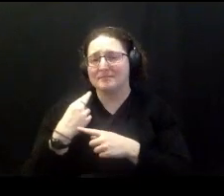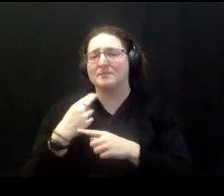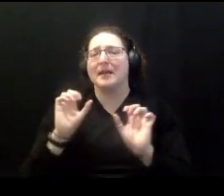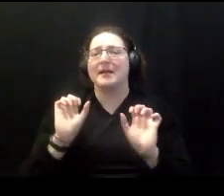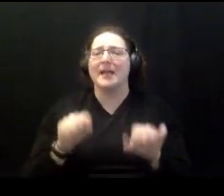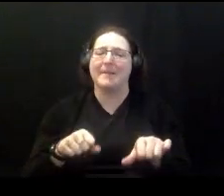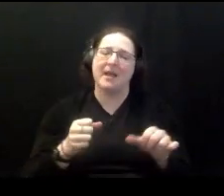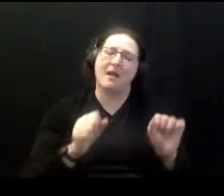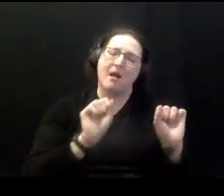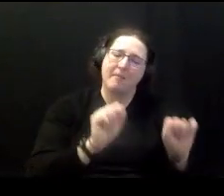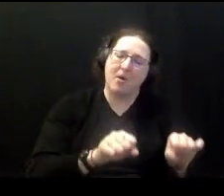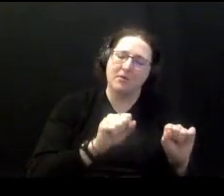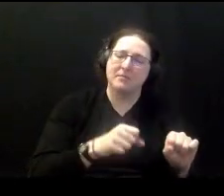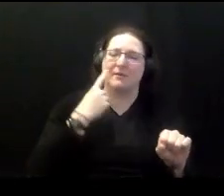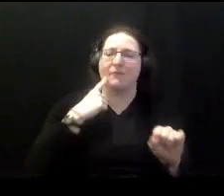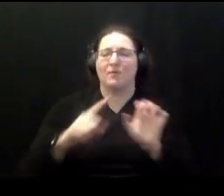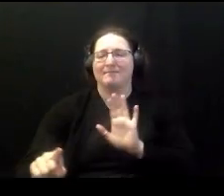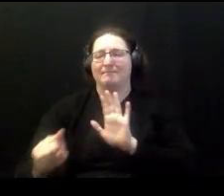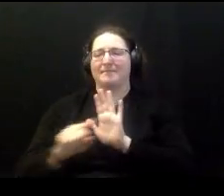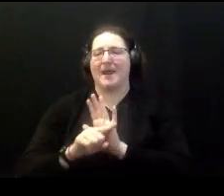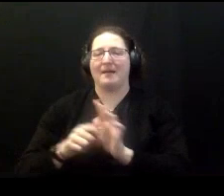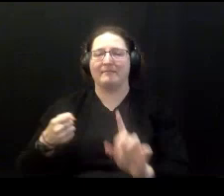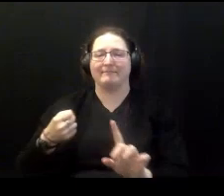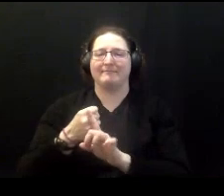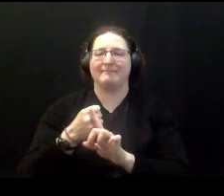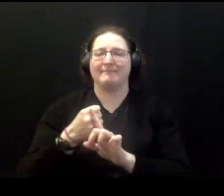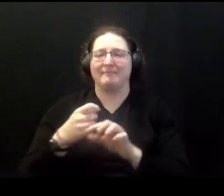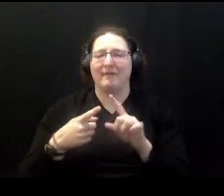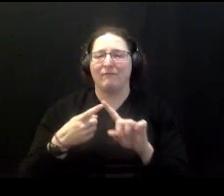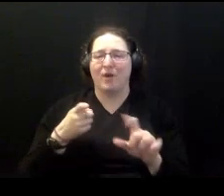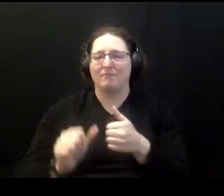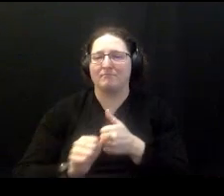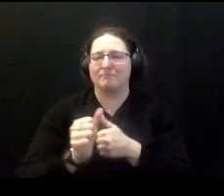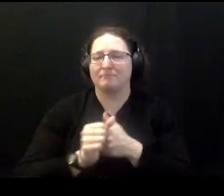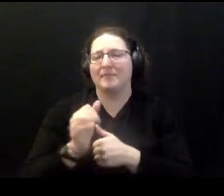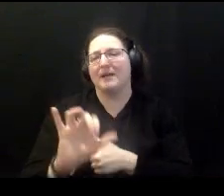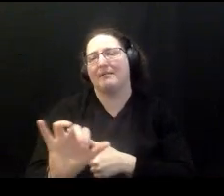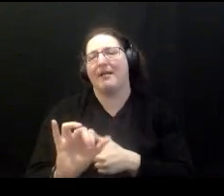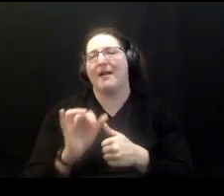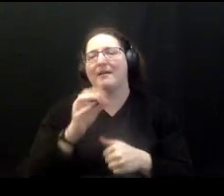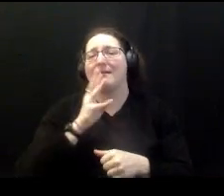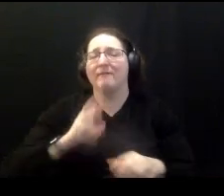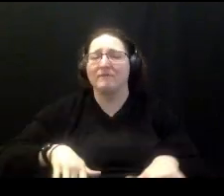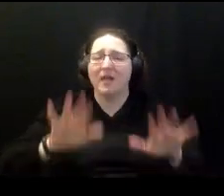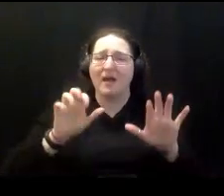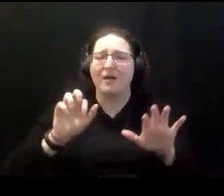negative impacts that could come from a threat or hazard, like a hurricane or flood. So,